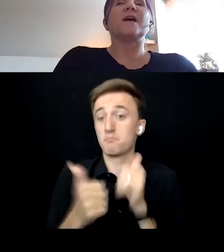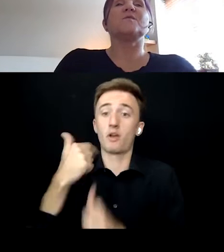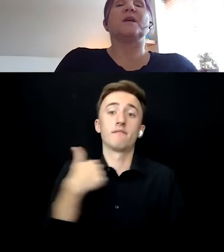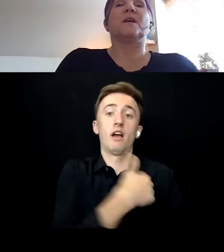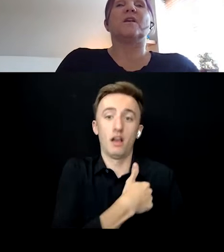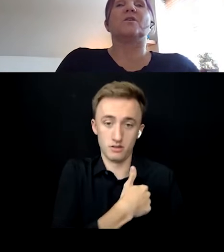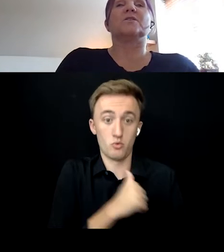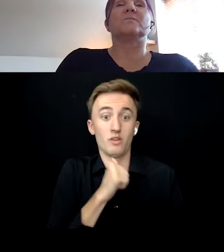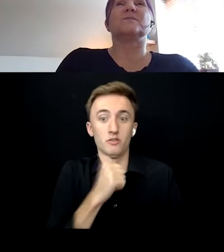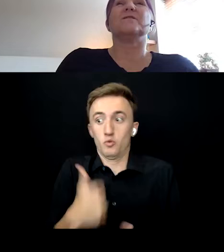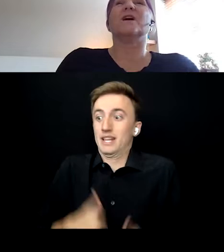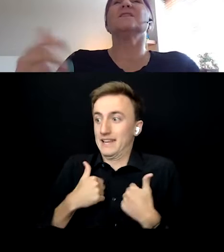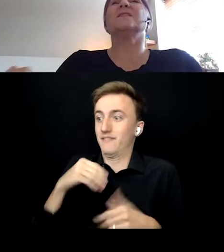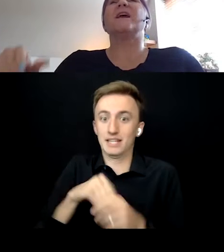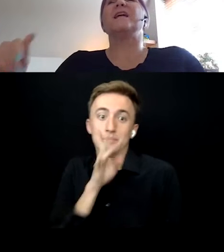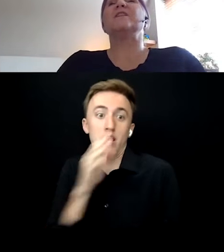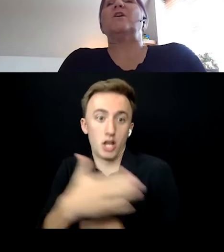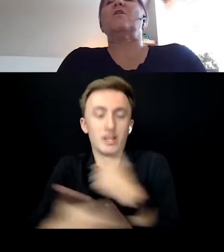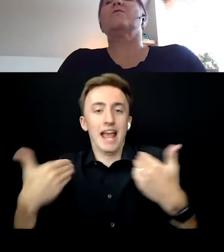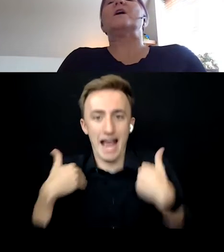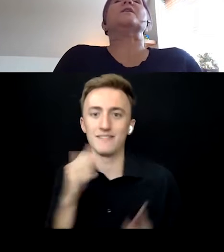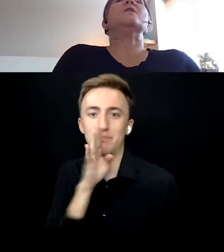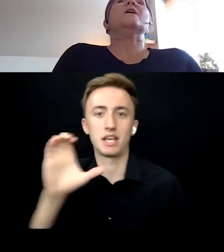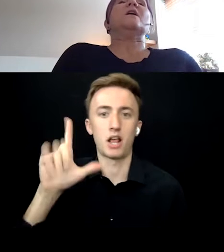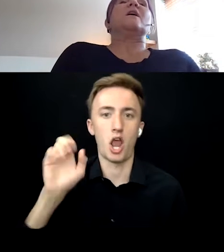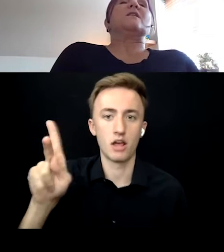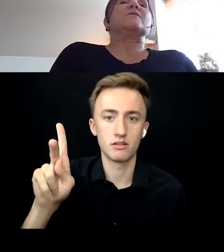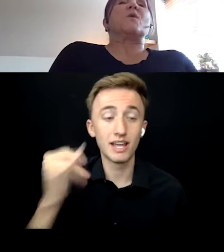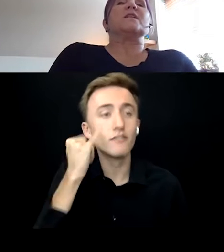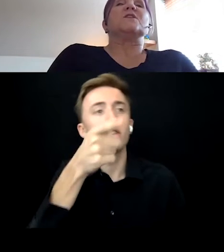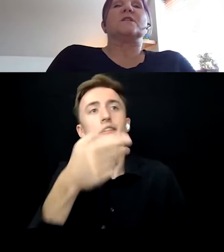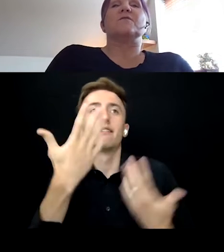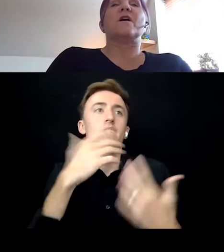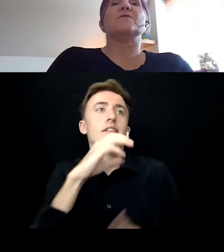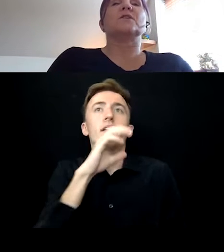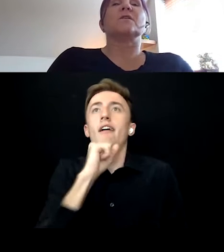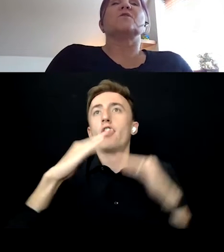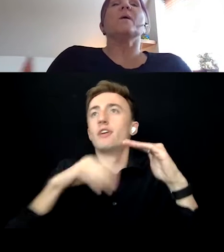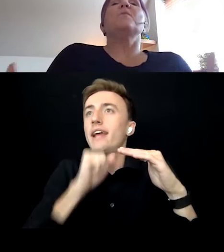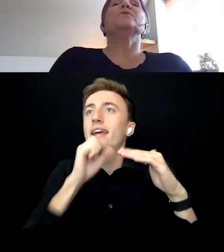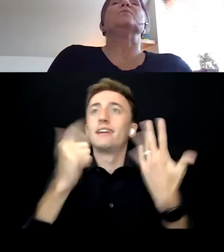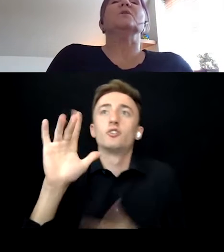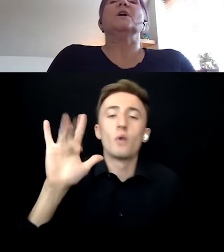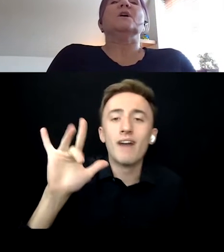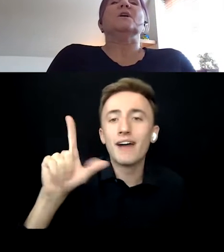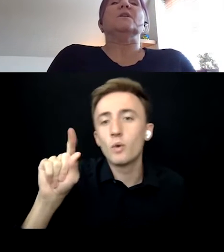had speaking clocks. If you are under the age of, I don't know, 20, 25 or so, it's quite possible